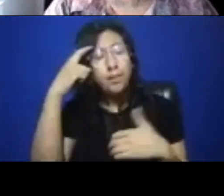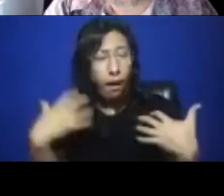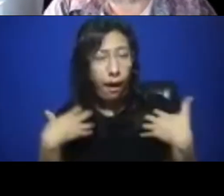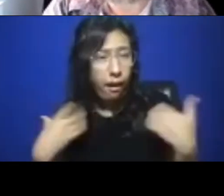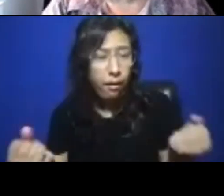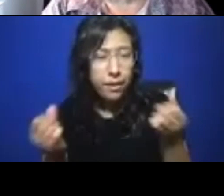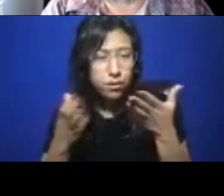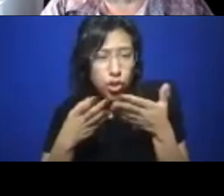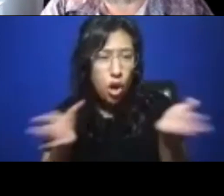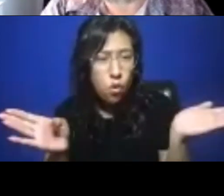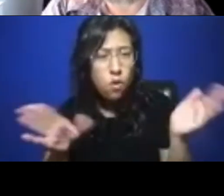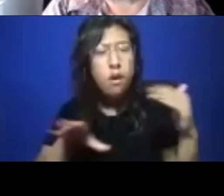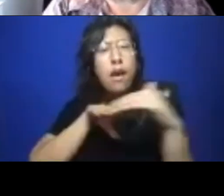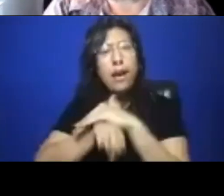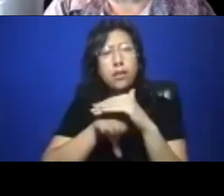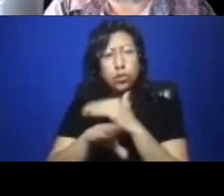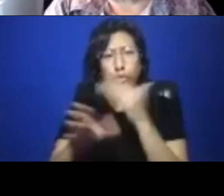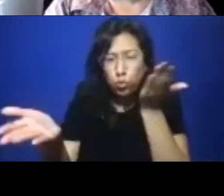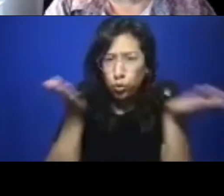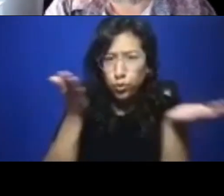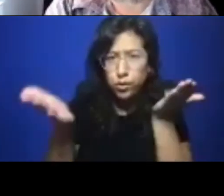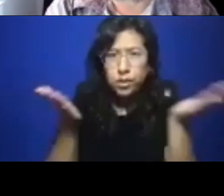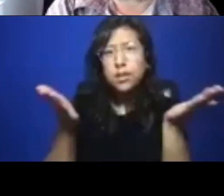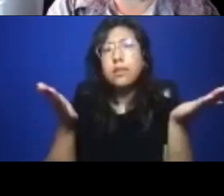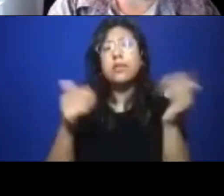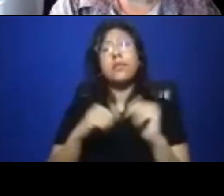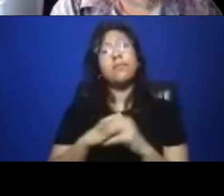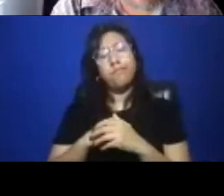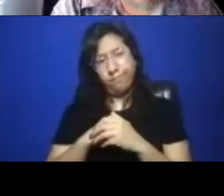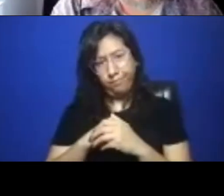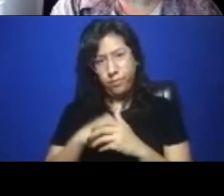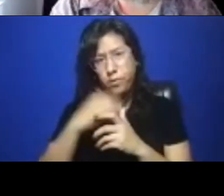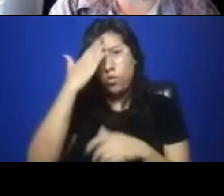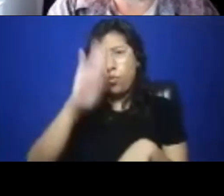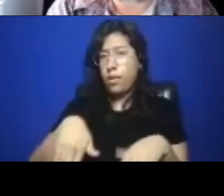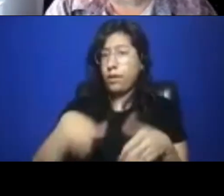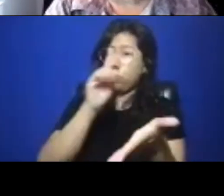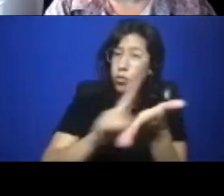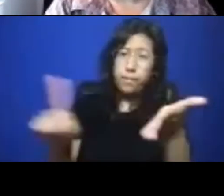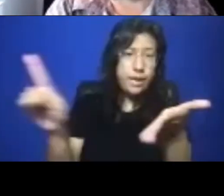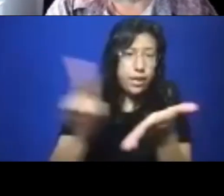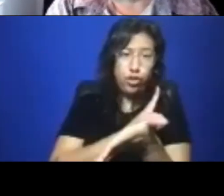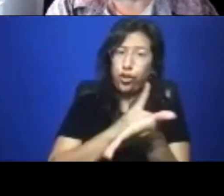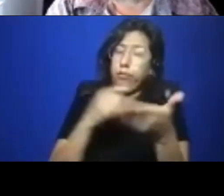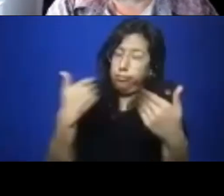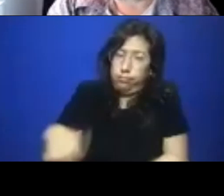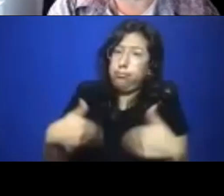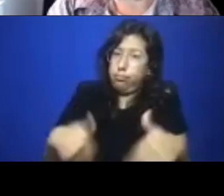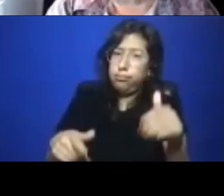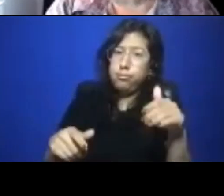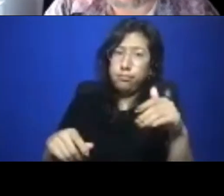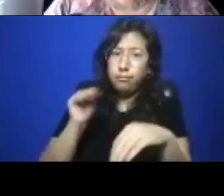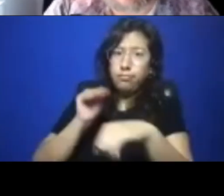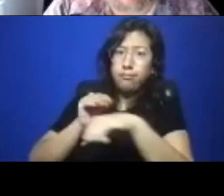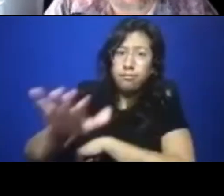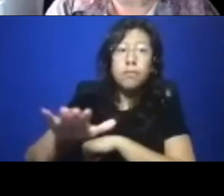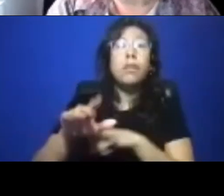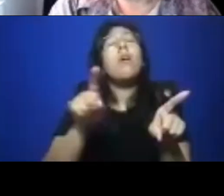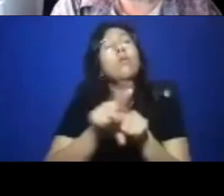and accessing services in particular. We know that discrimination can be a factor. So can cissexism, and I use that word